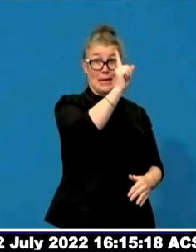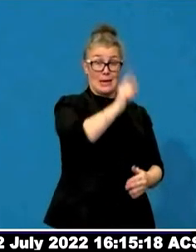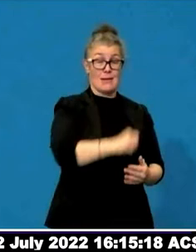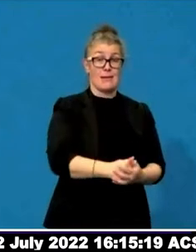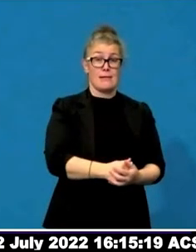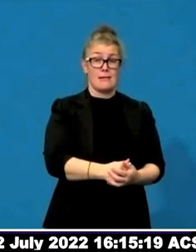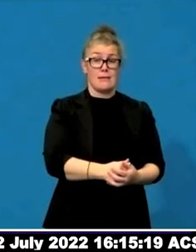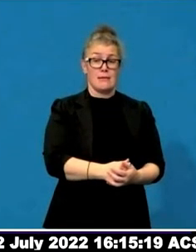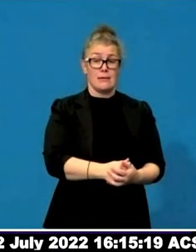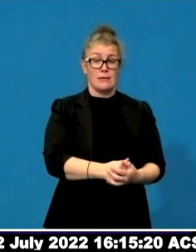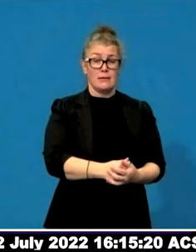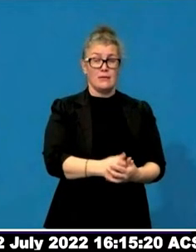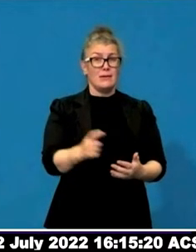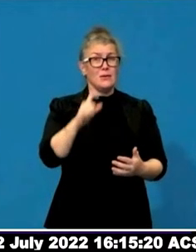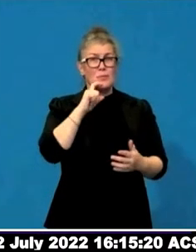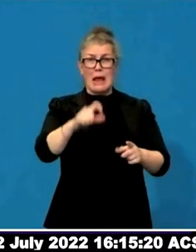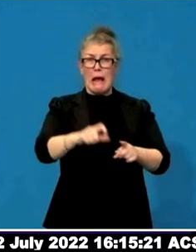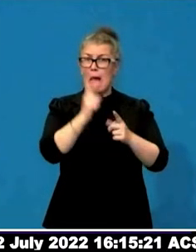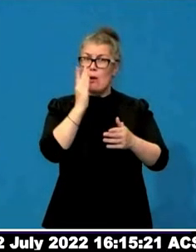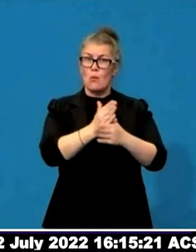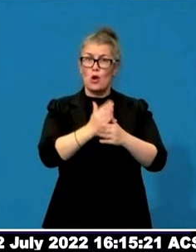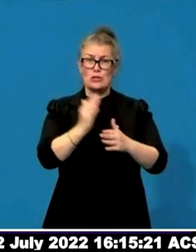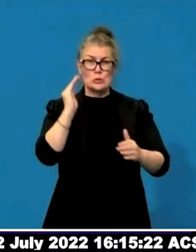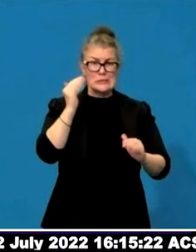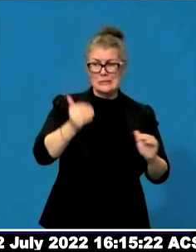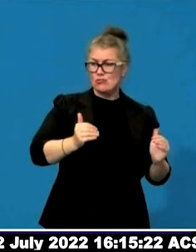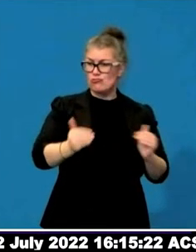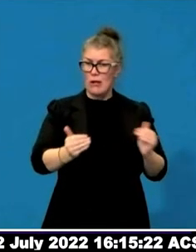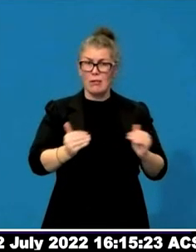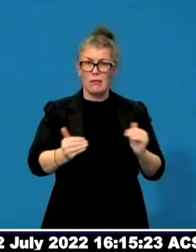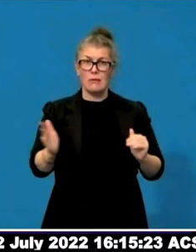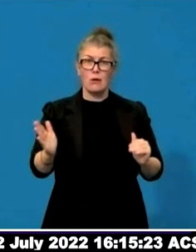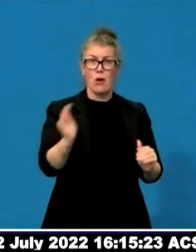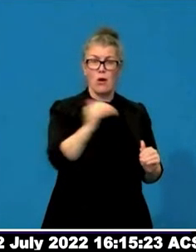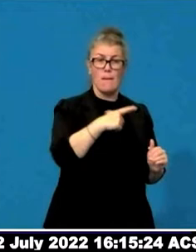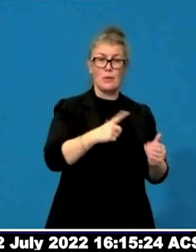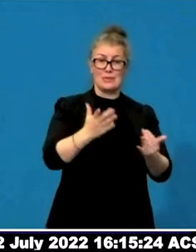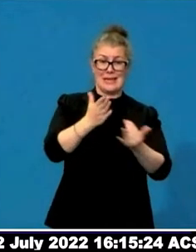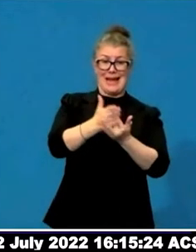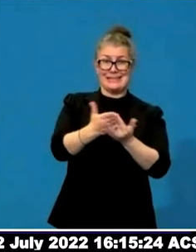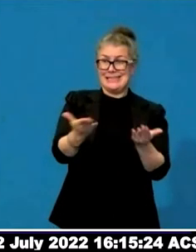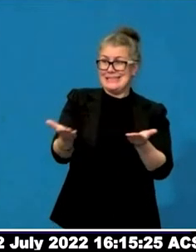you would struggle to get him back home because there's no accessibility? Yeah.